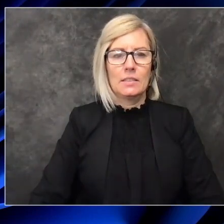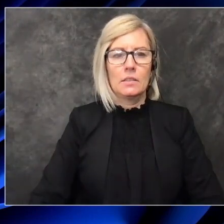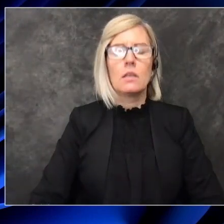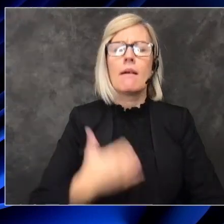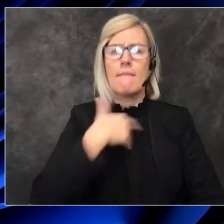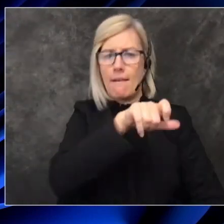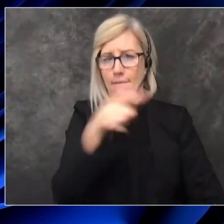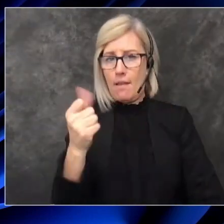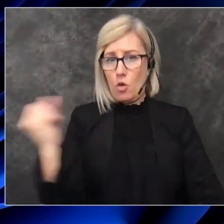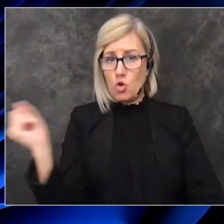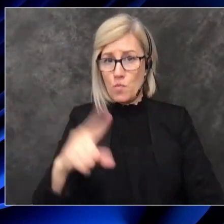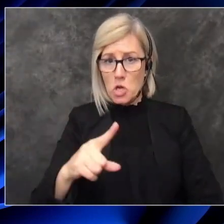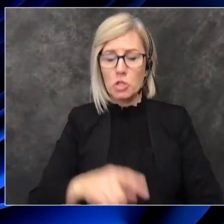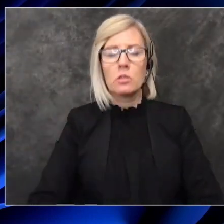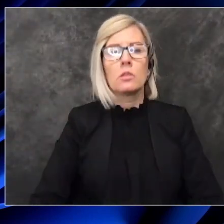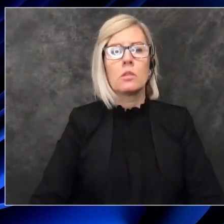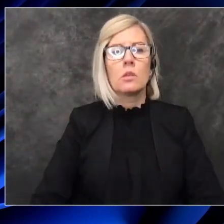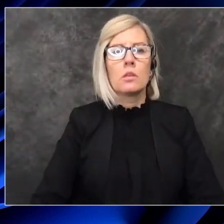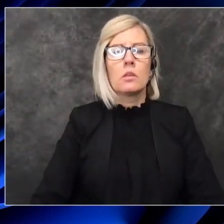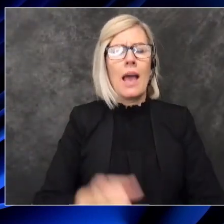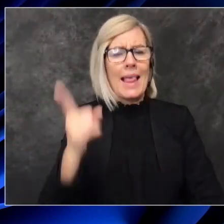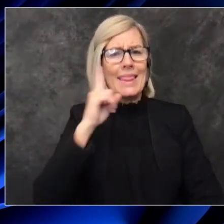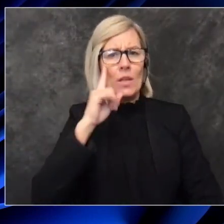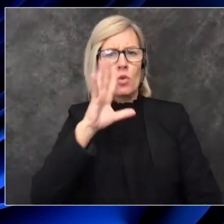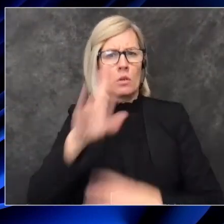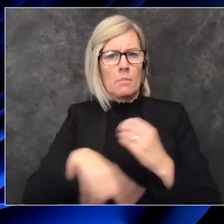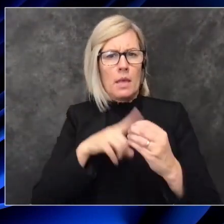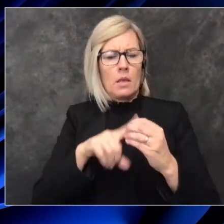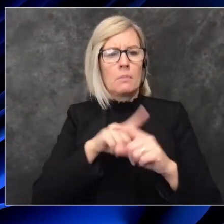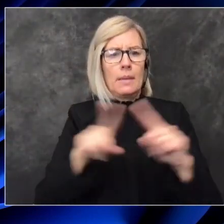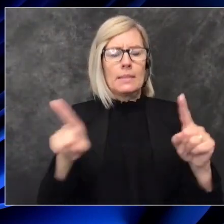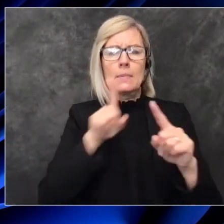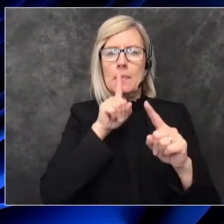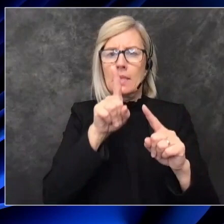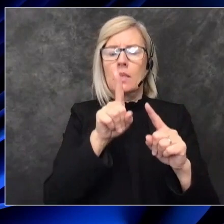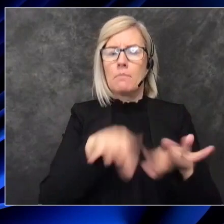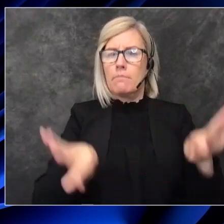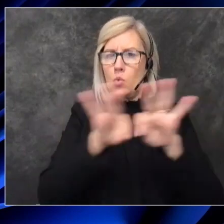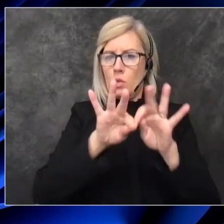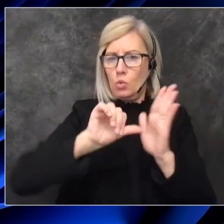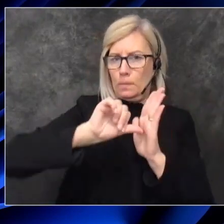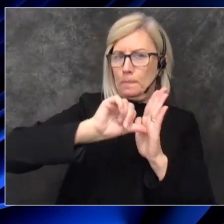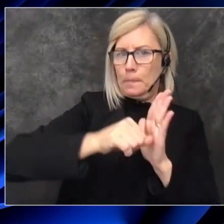I know you covered this, but I think it's a really important one to make sure we just cover again